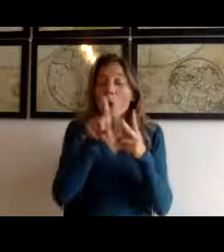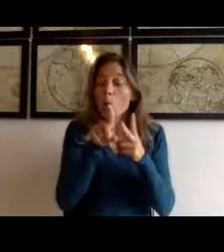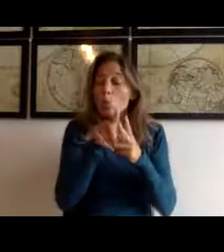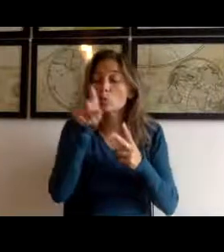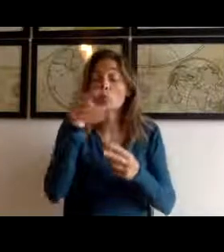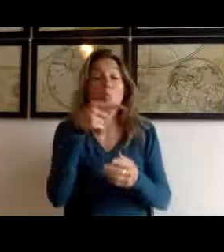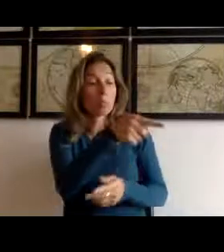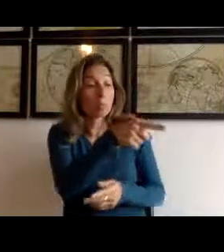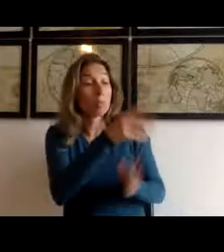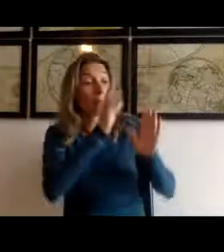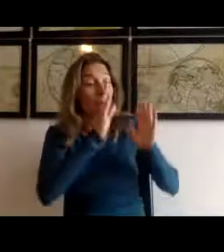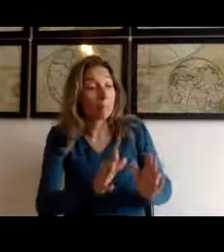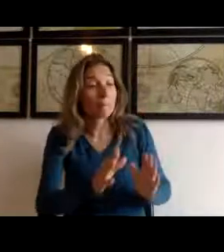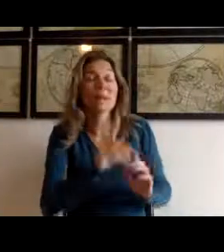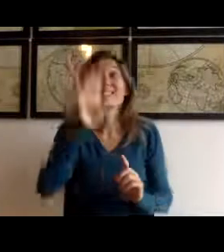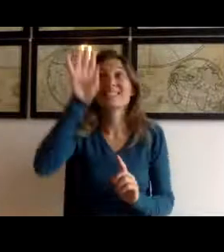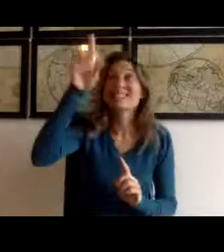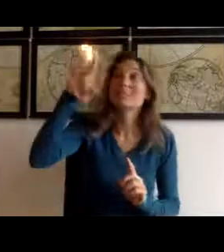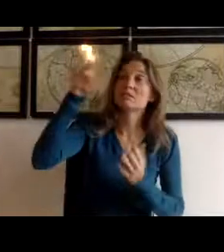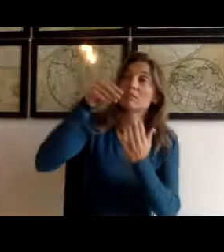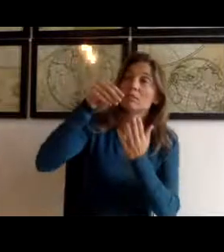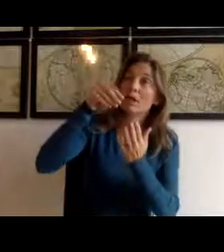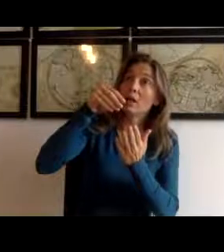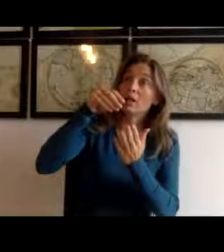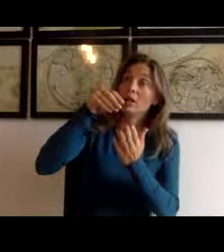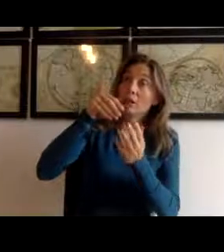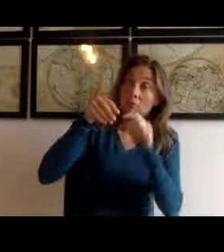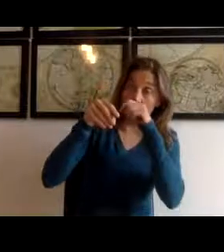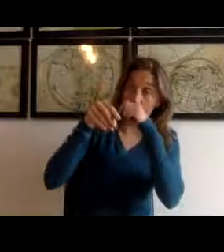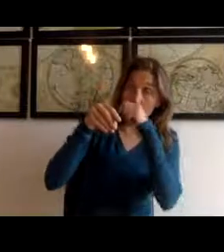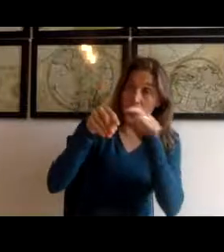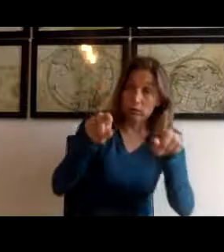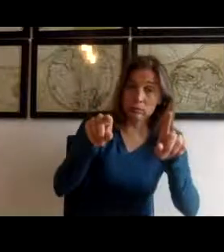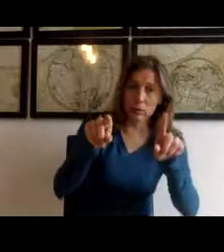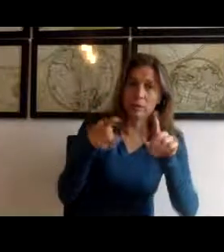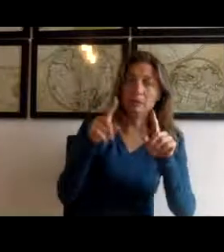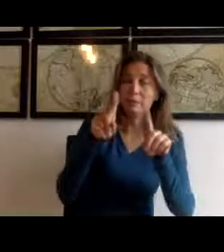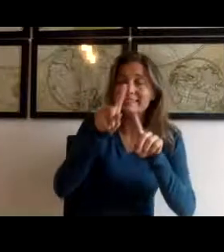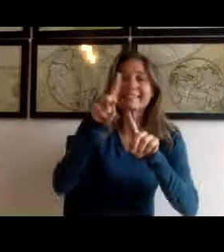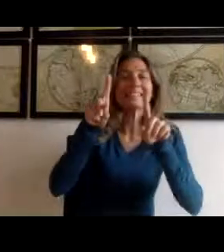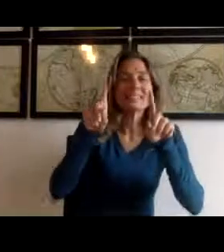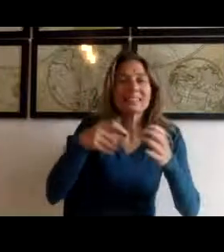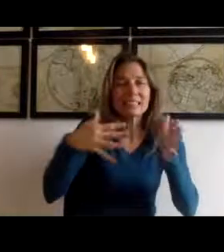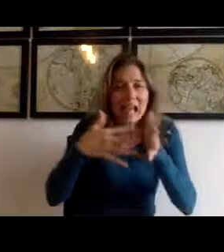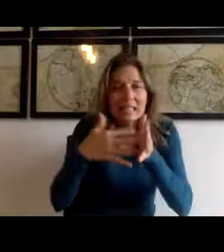or treatment in the local hospitals, so we need to know how much they are.